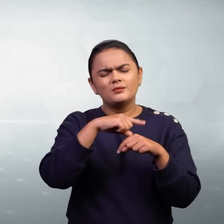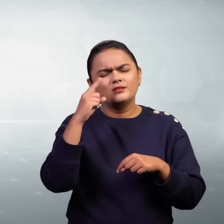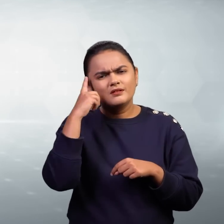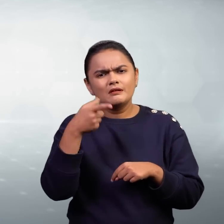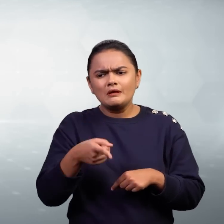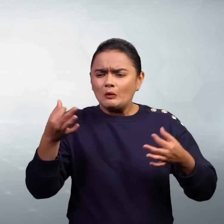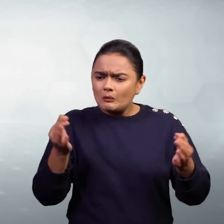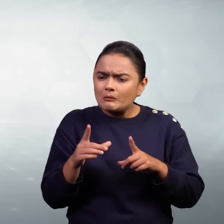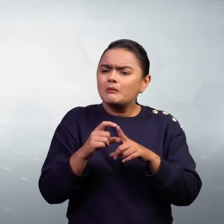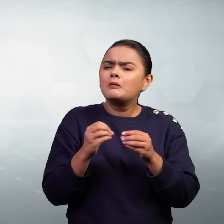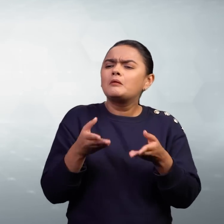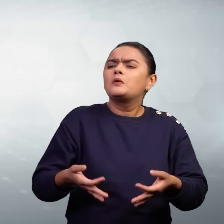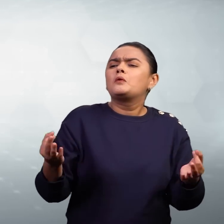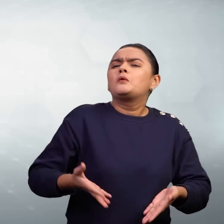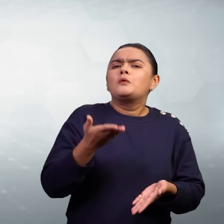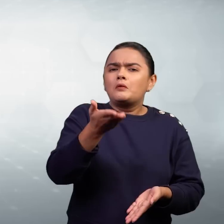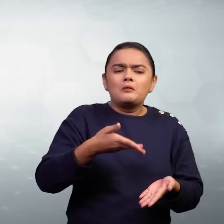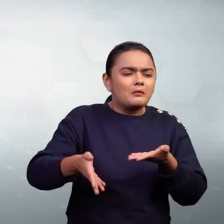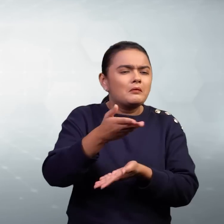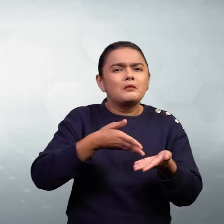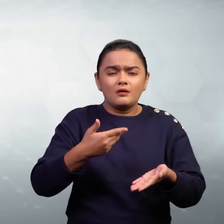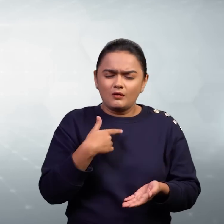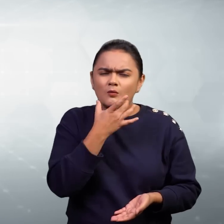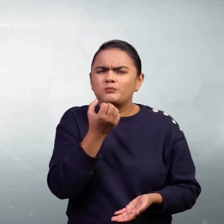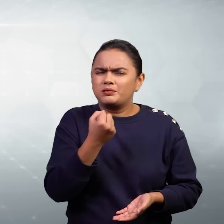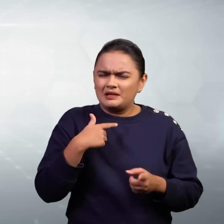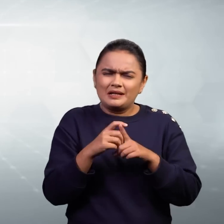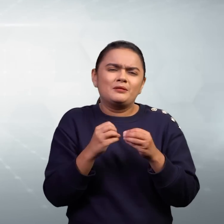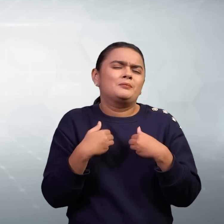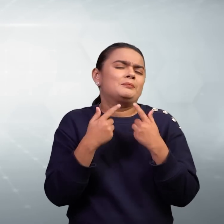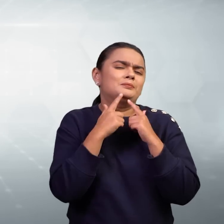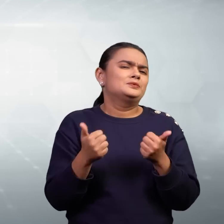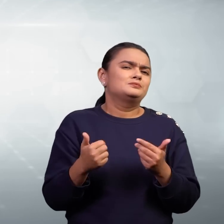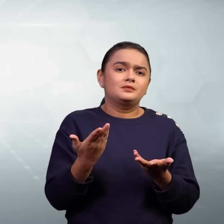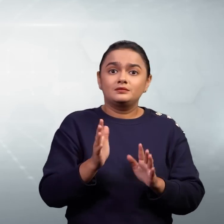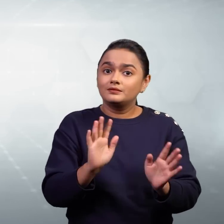You might think that diabetes is a new disease, we are old and will not develop it.